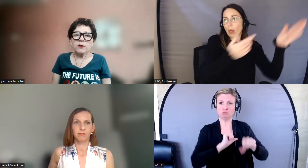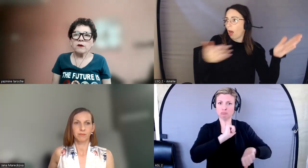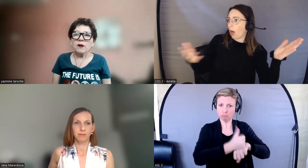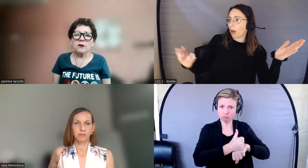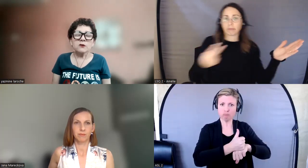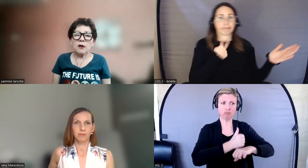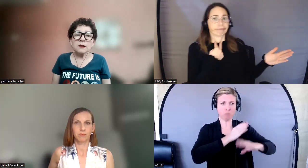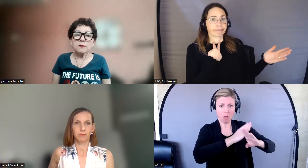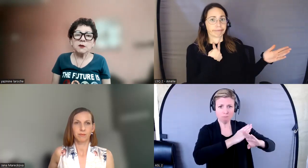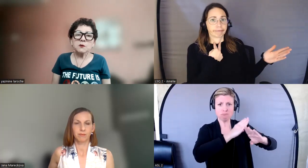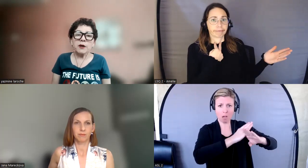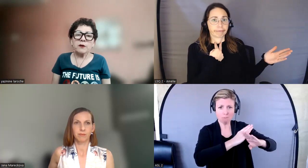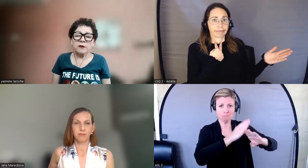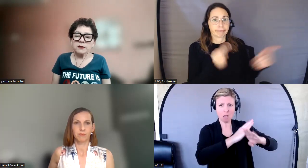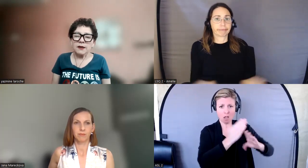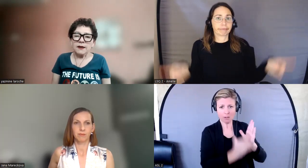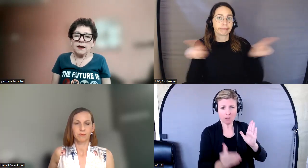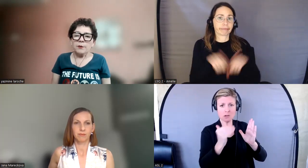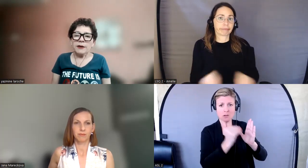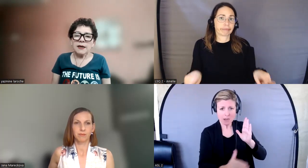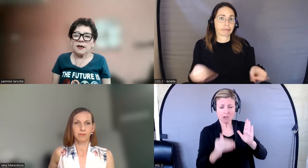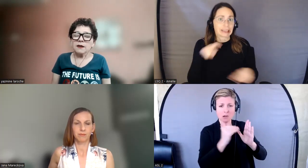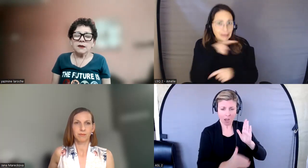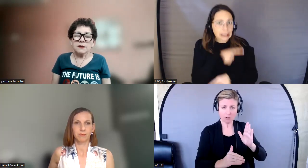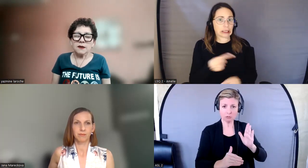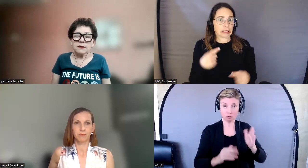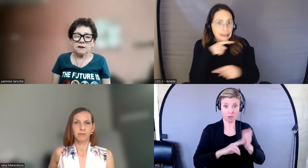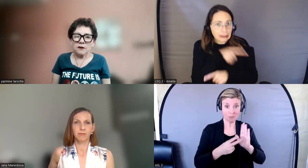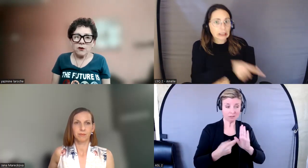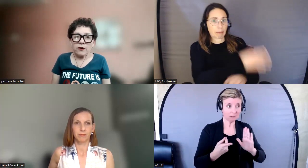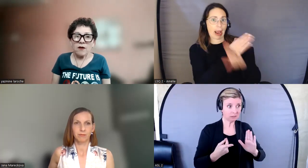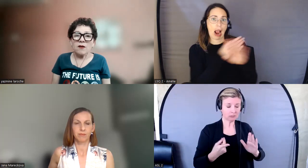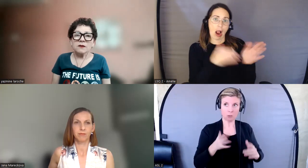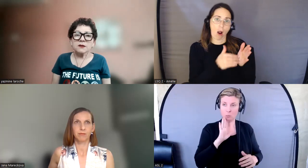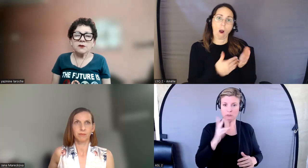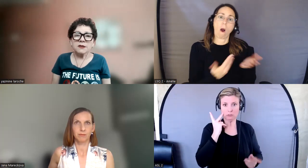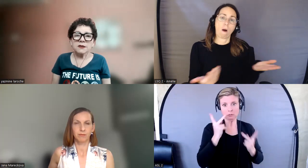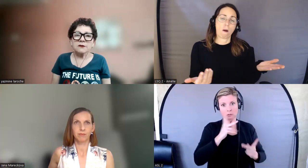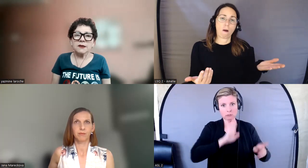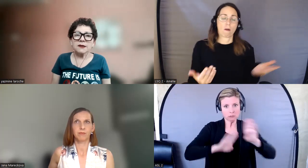where you're struggling with those barriers but again it's your call it's your decision